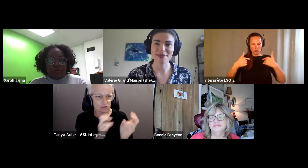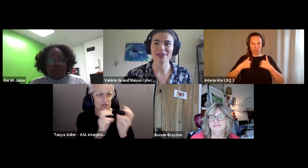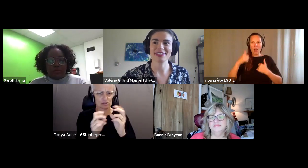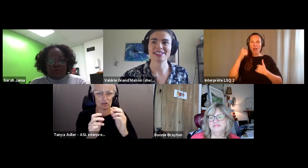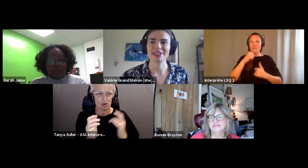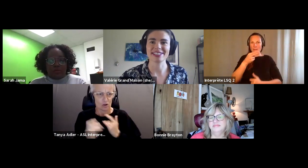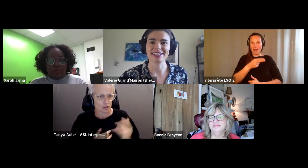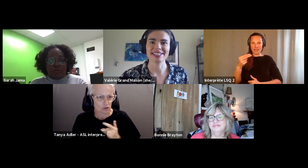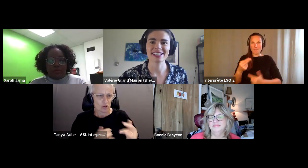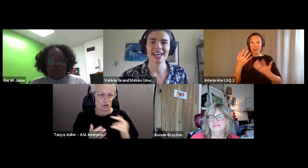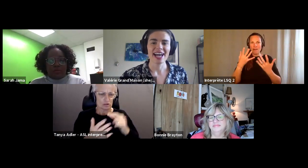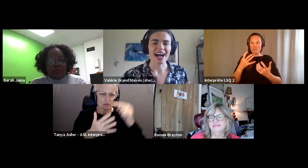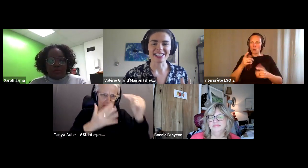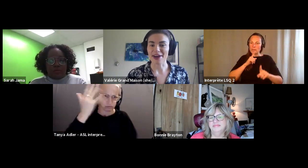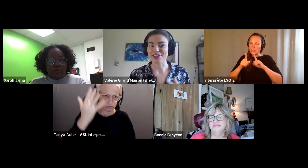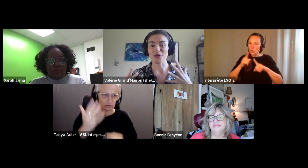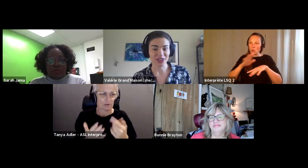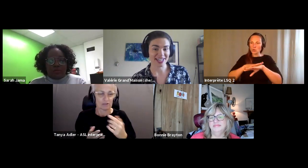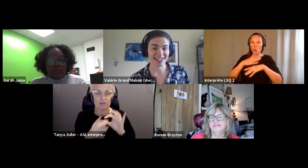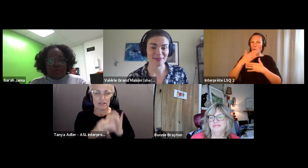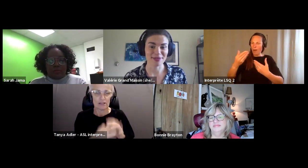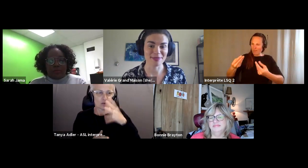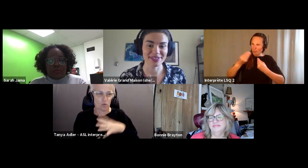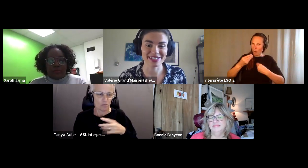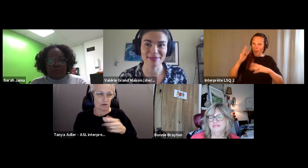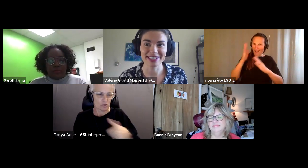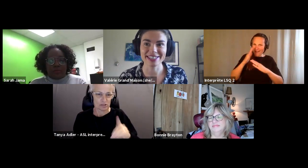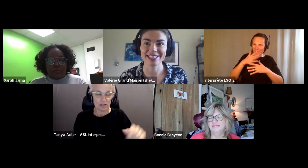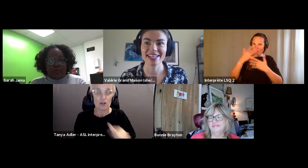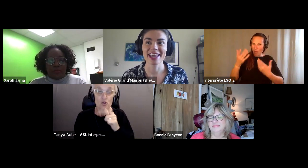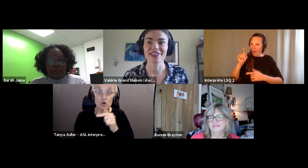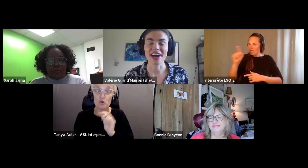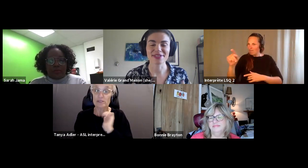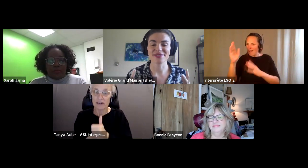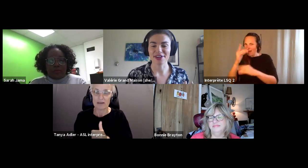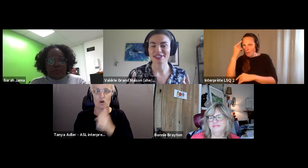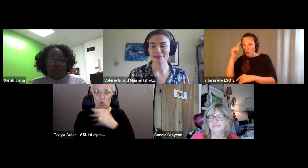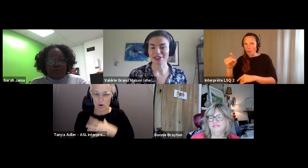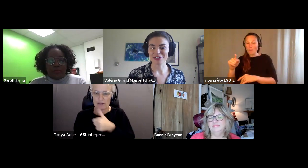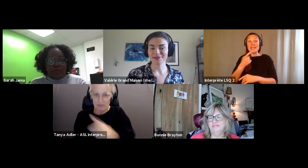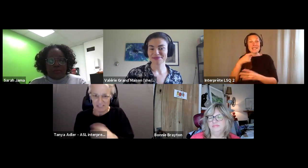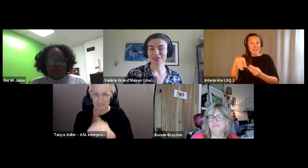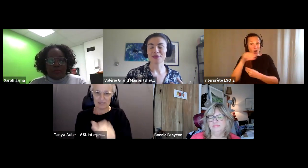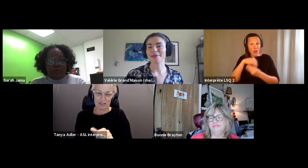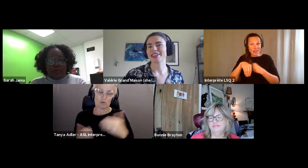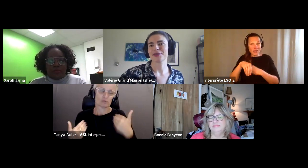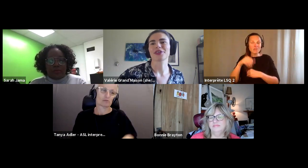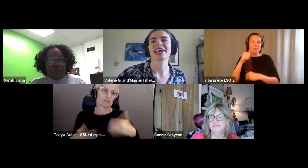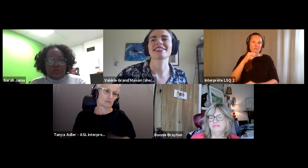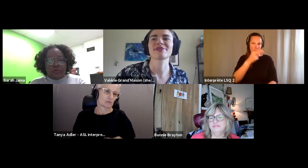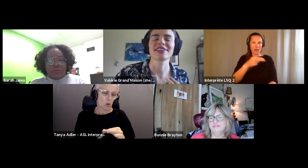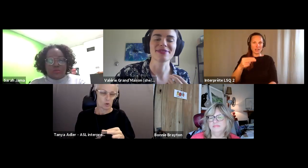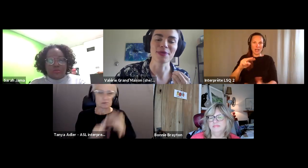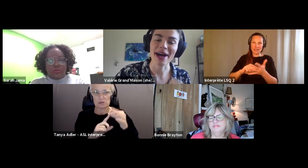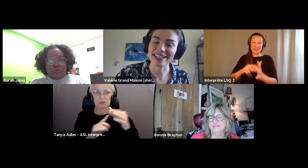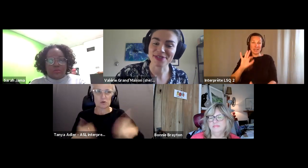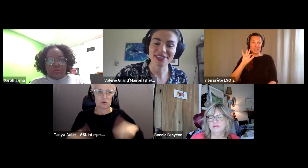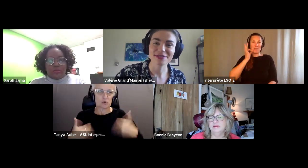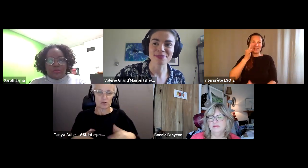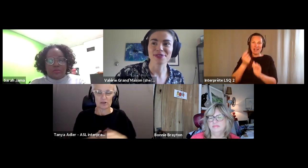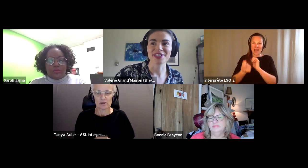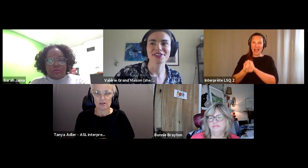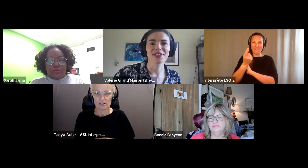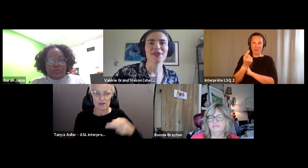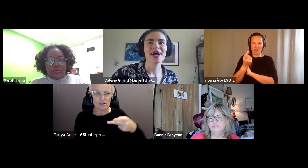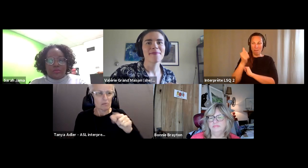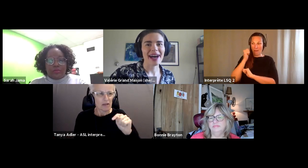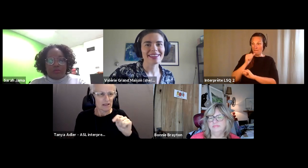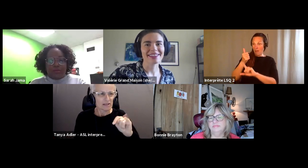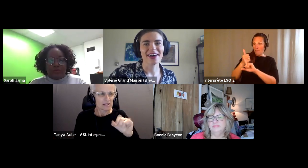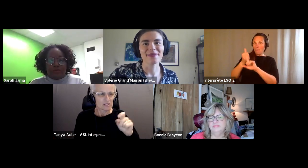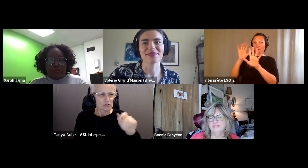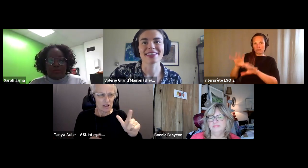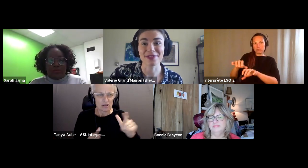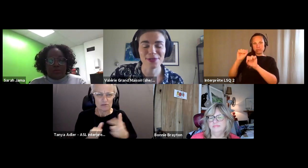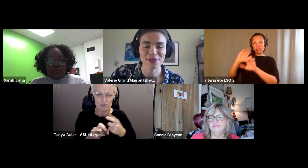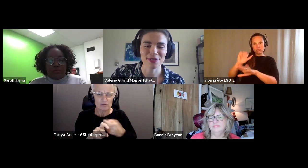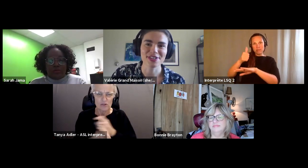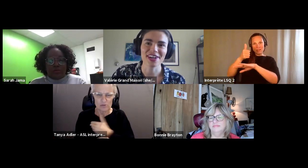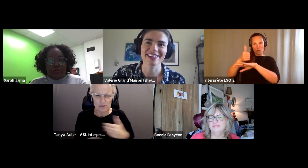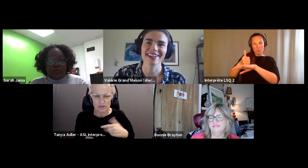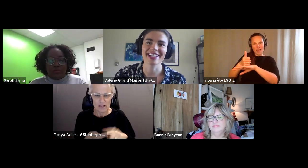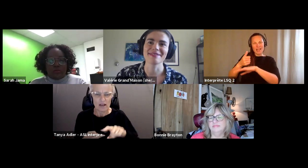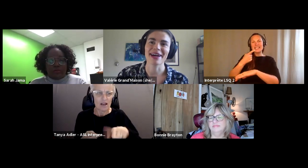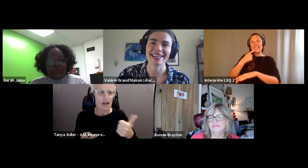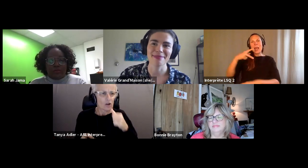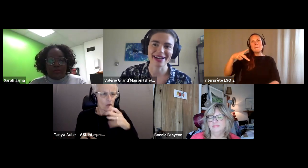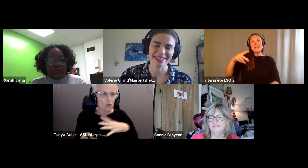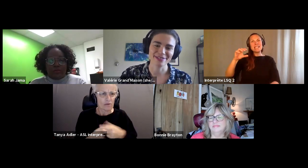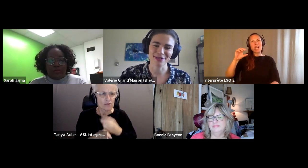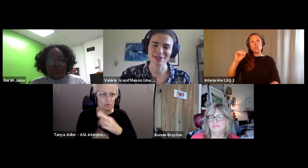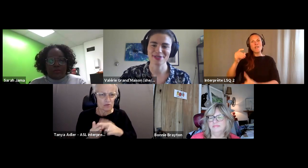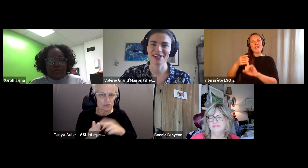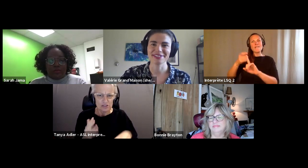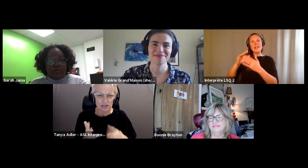Valérie Grand’Maison (she/elle): of women with disabilities and that was organized by women with disabilities, that was very special the women that organized it would pat Israel from Toronto pat and forth from Medina and my hand back in Montreal.